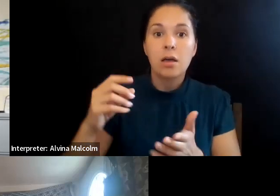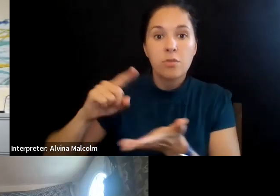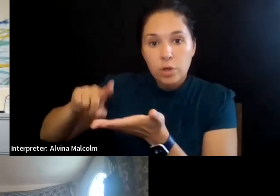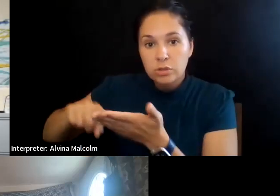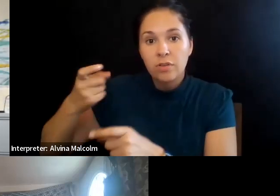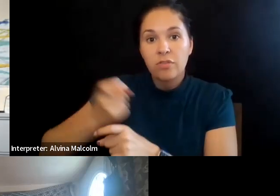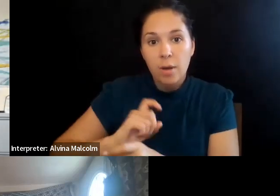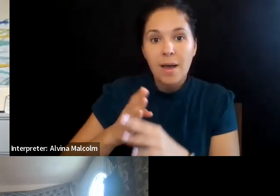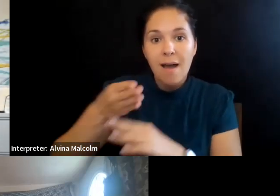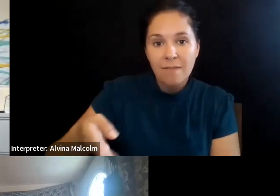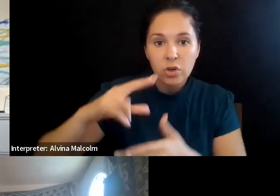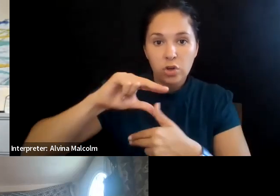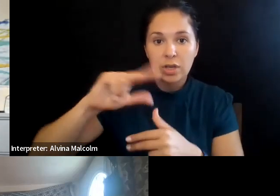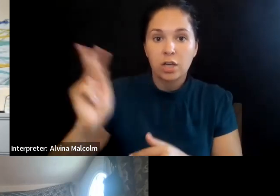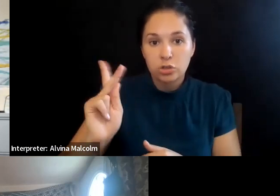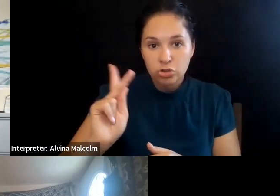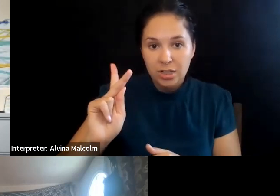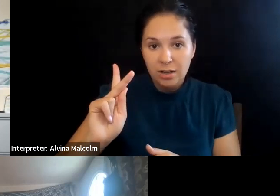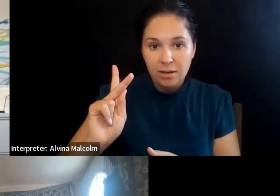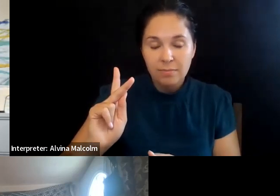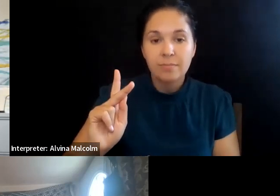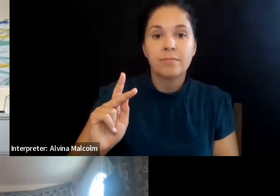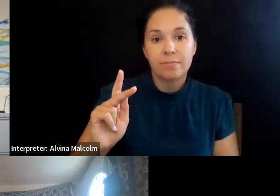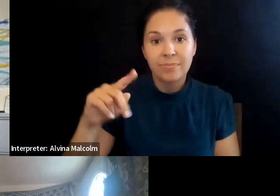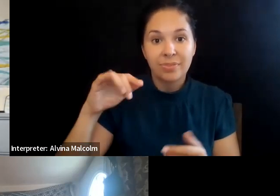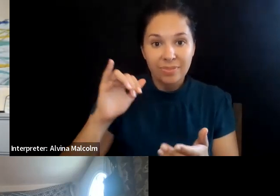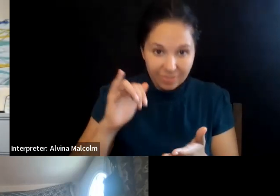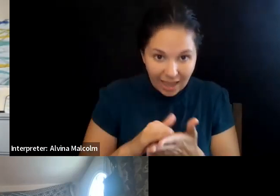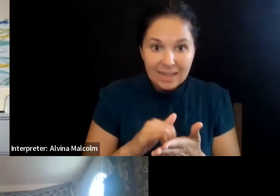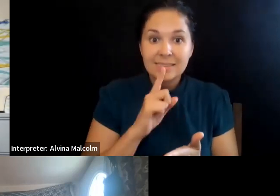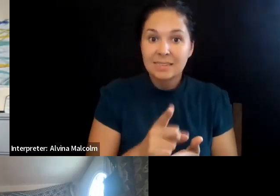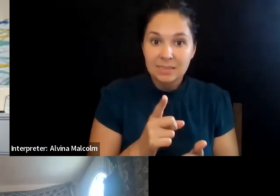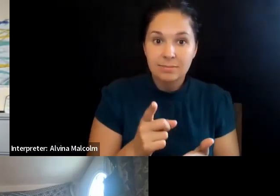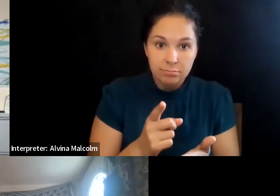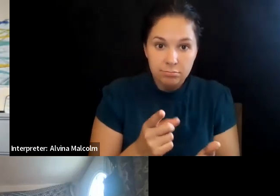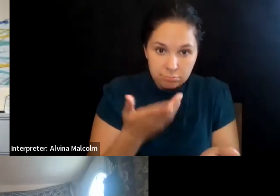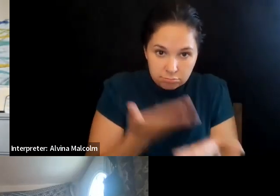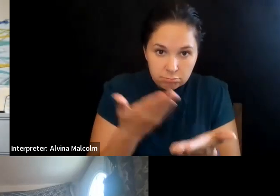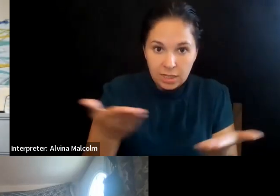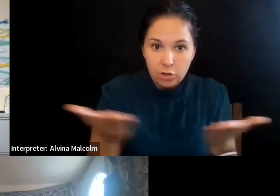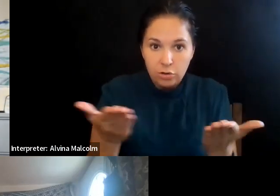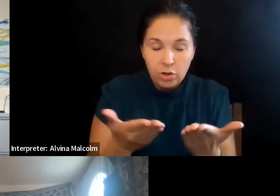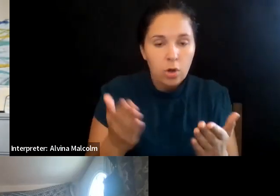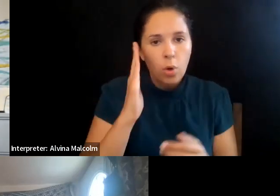from research following the earthquake in 2011 and compensated with research